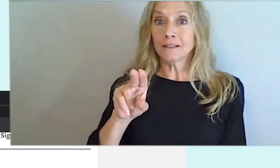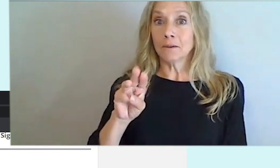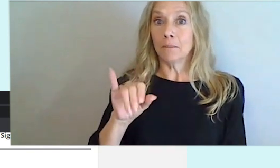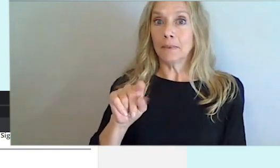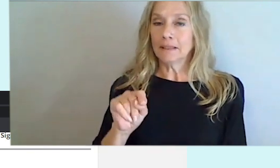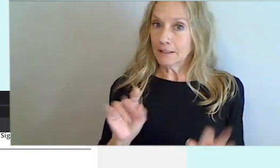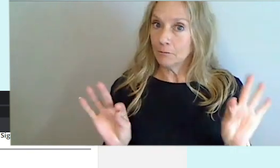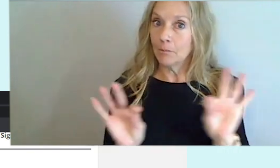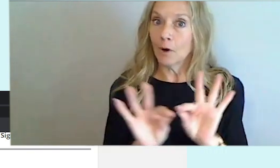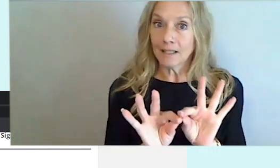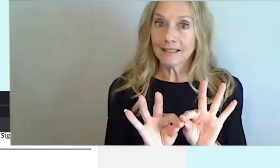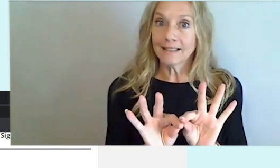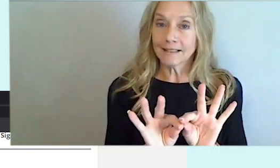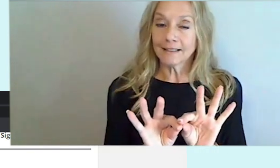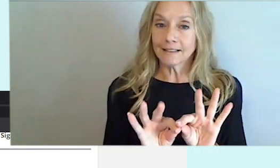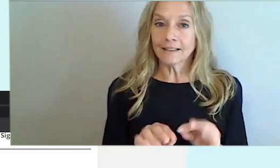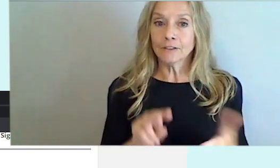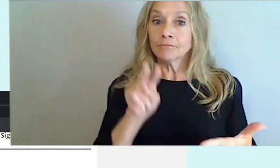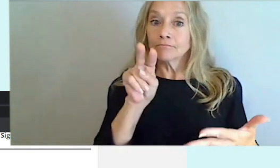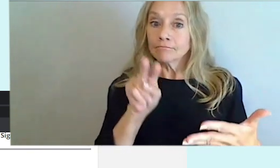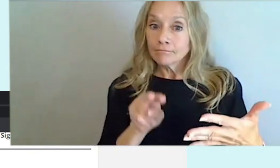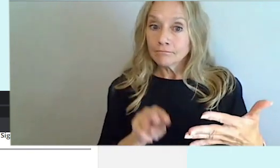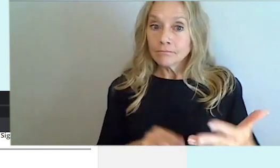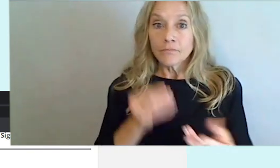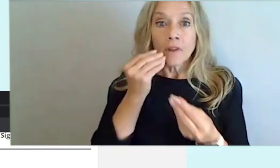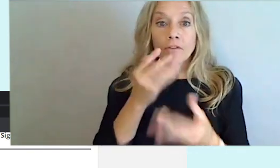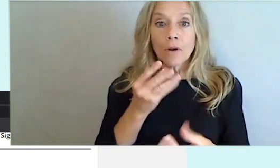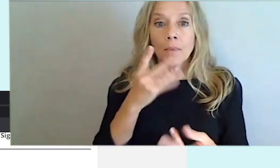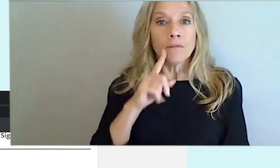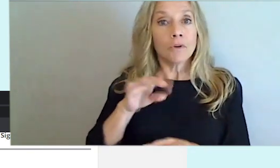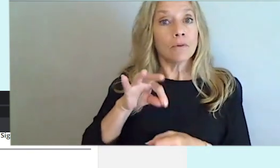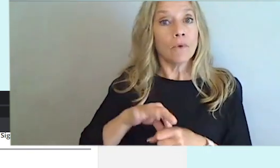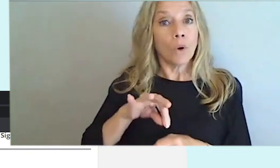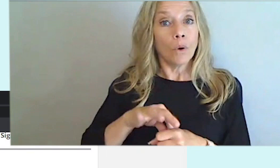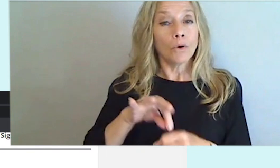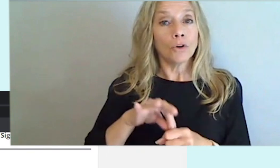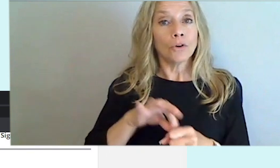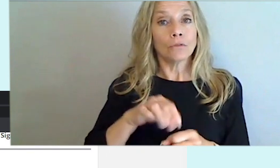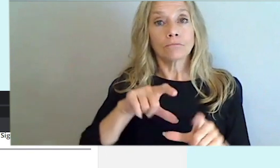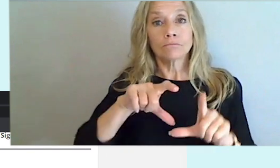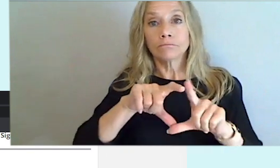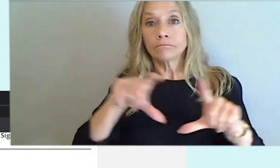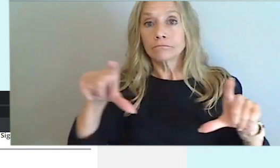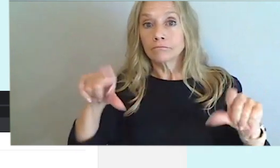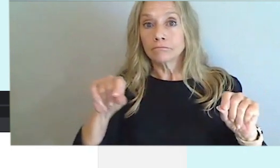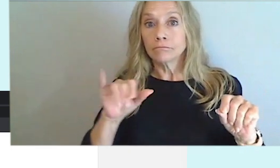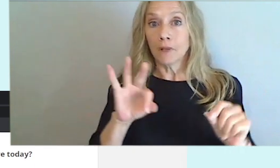You must review the information in the voter registration section and select if you want to apply to register